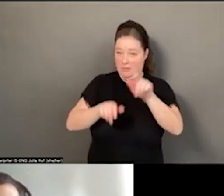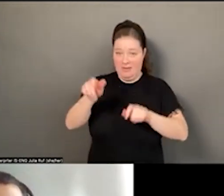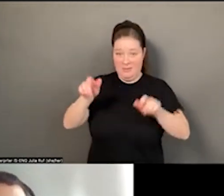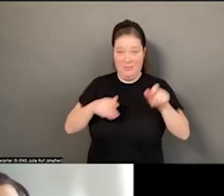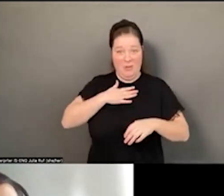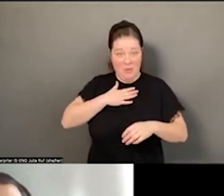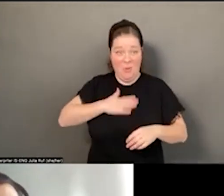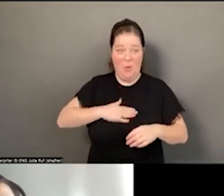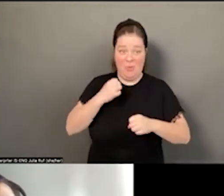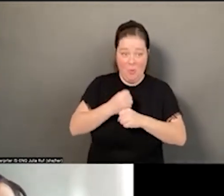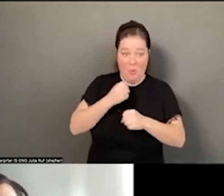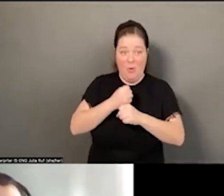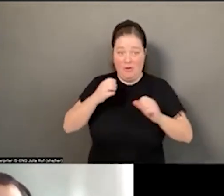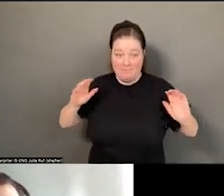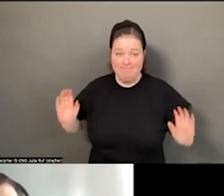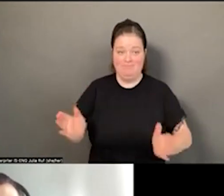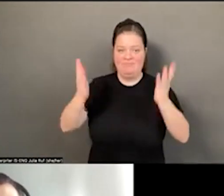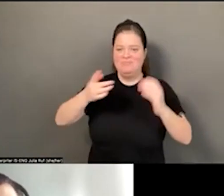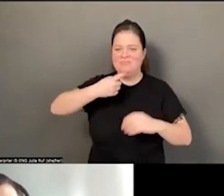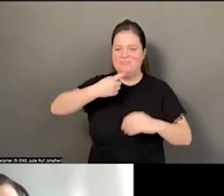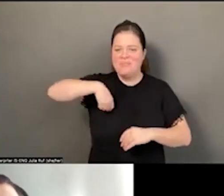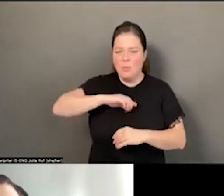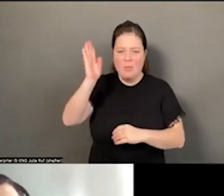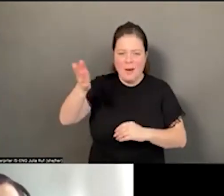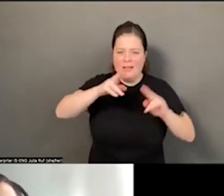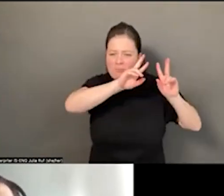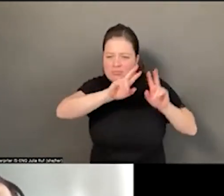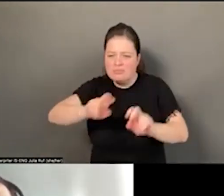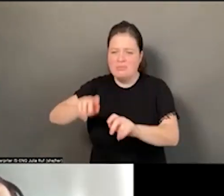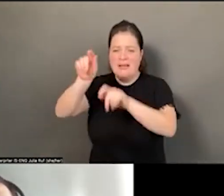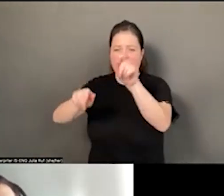uncertainties among employers and public authorities reasonable accommodation.